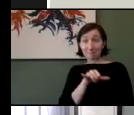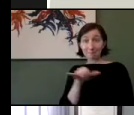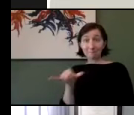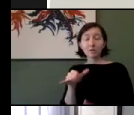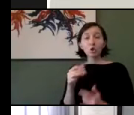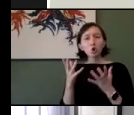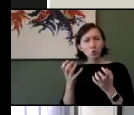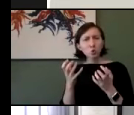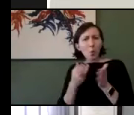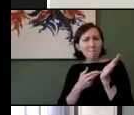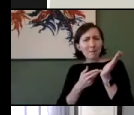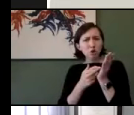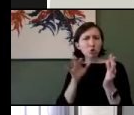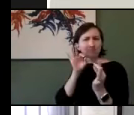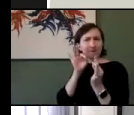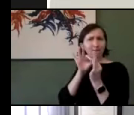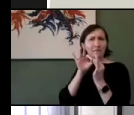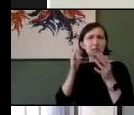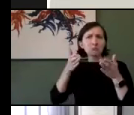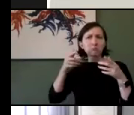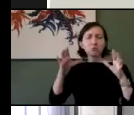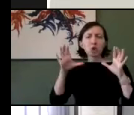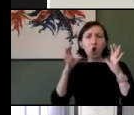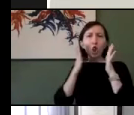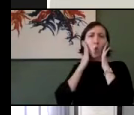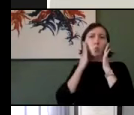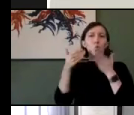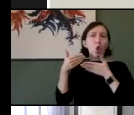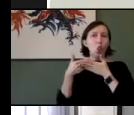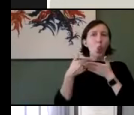fits closely to your face without gaps on the sides or top